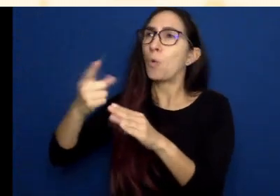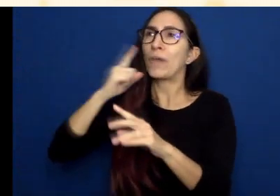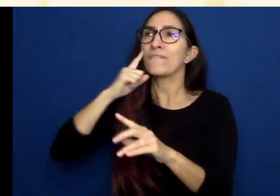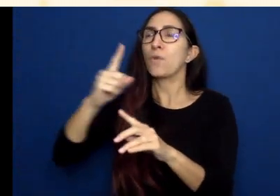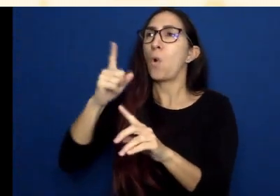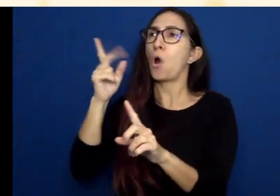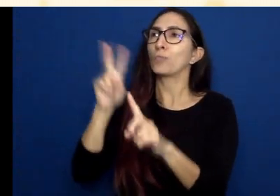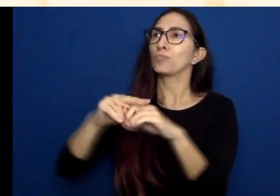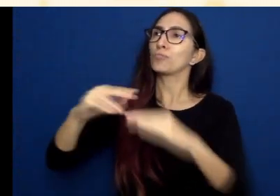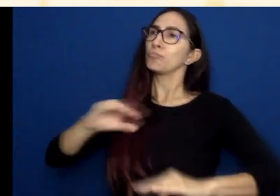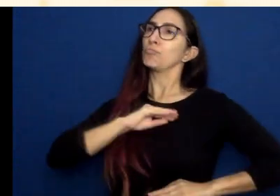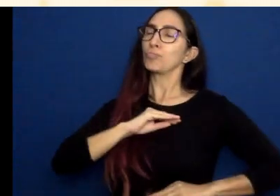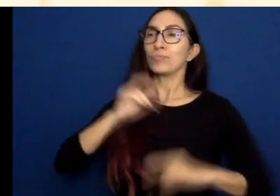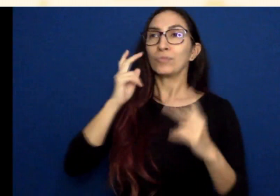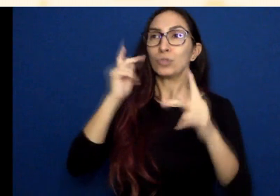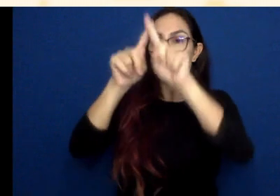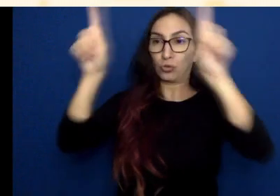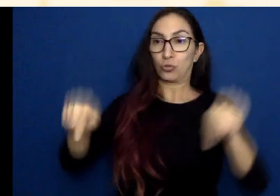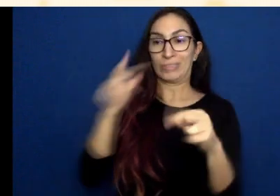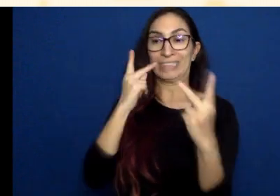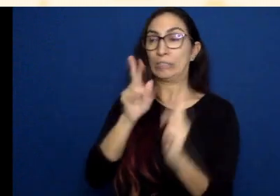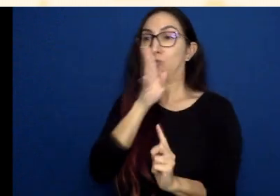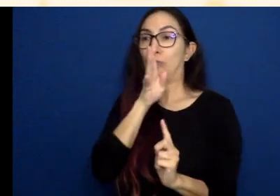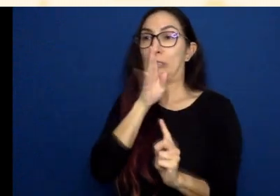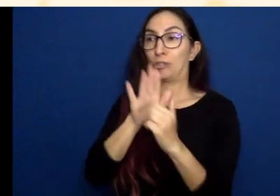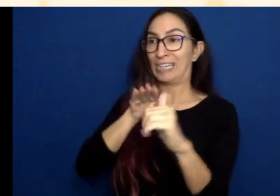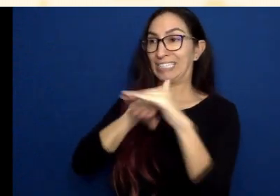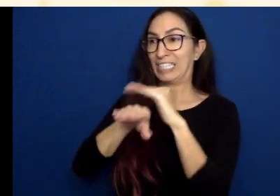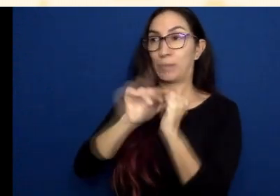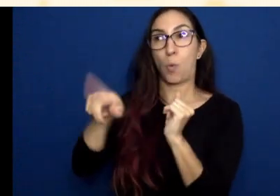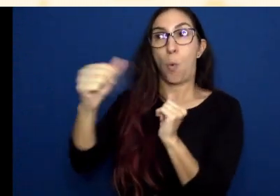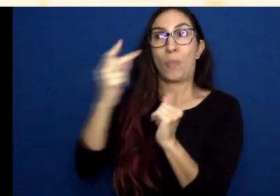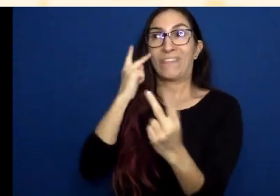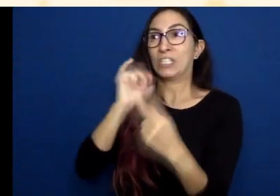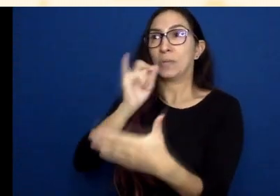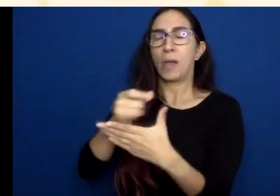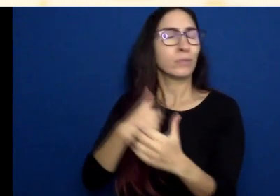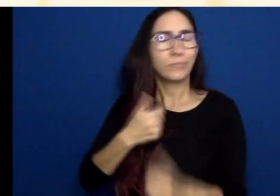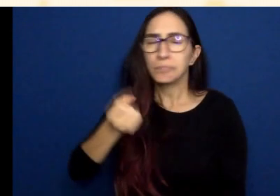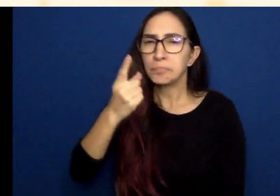And one of the things that I would like to point out is that it's not just about vision impairment.